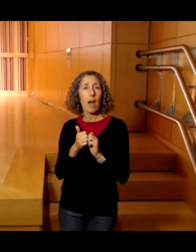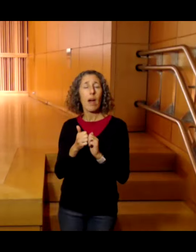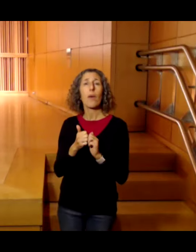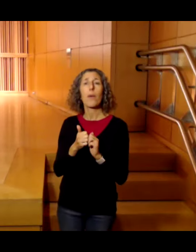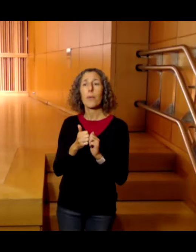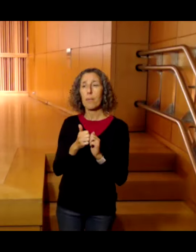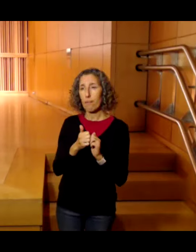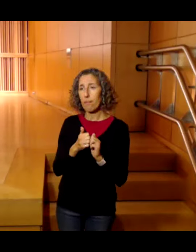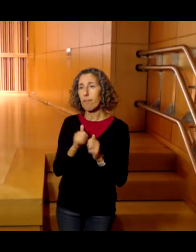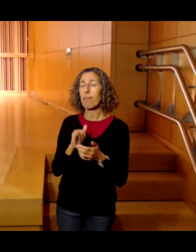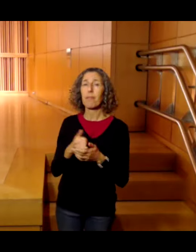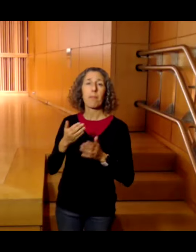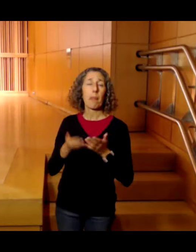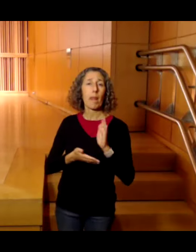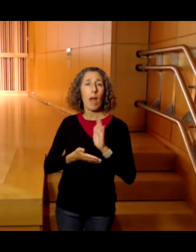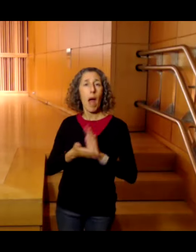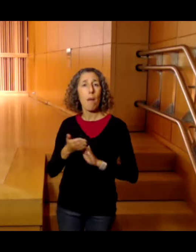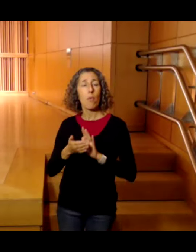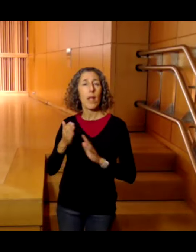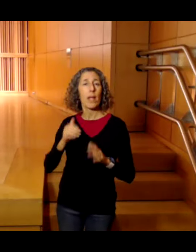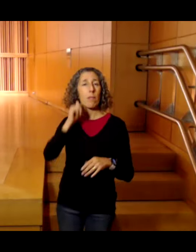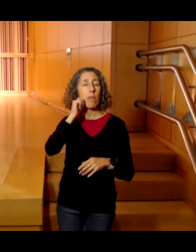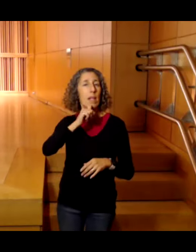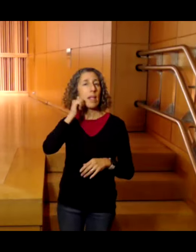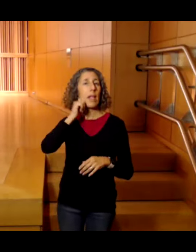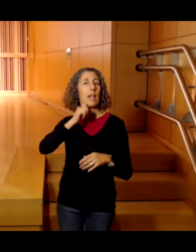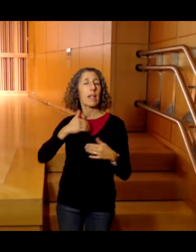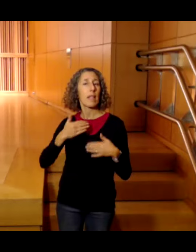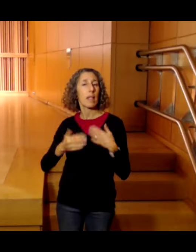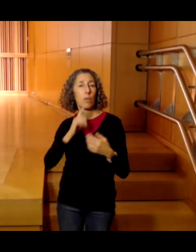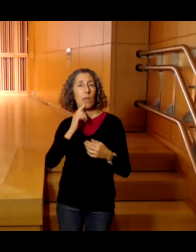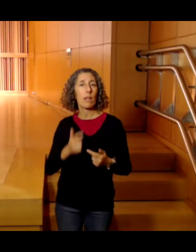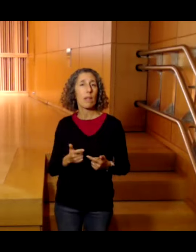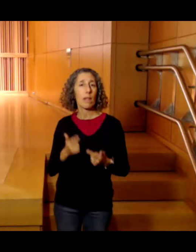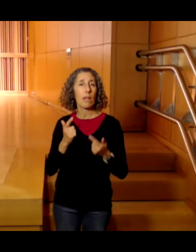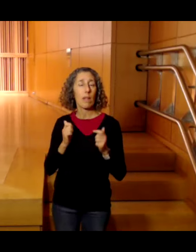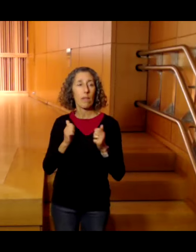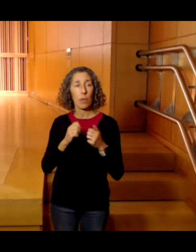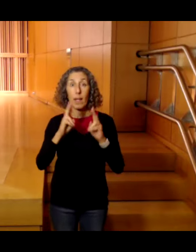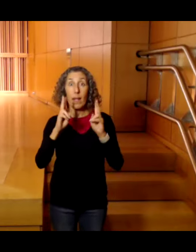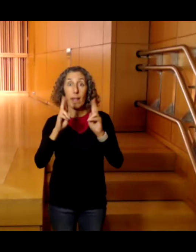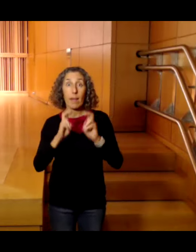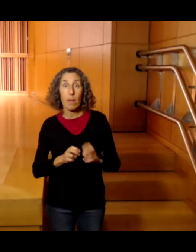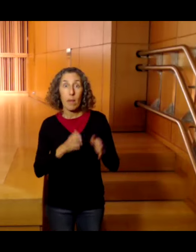as a sort of ritual device. A place where he could examine the ways that even our most cherished practices.